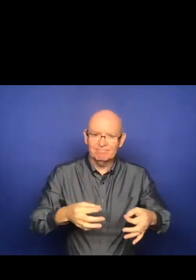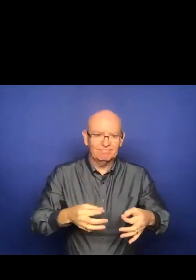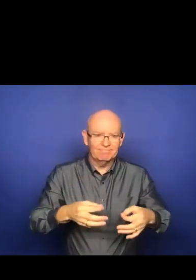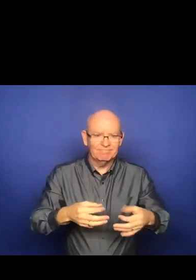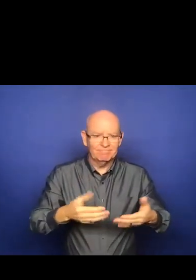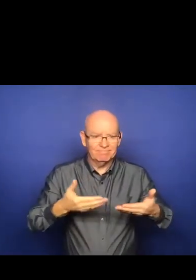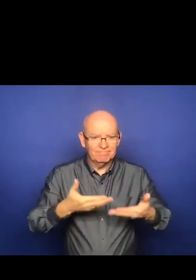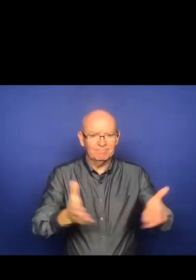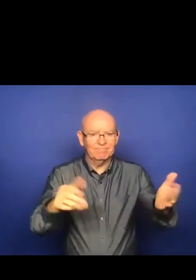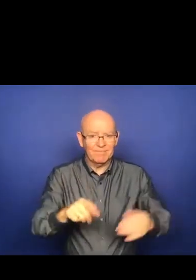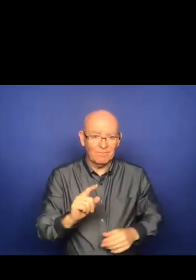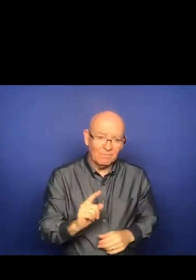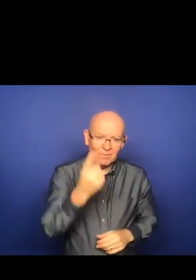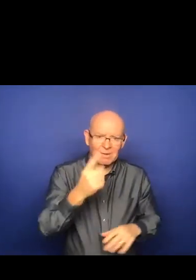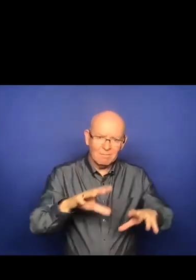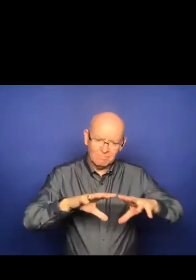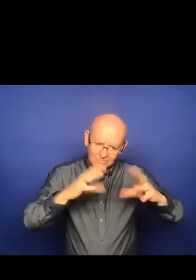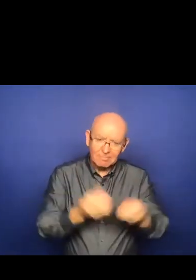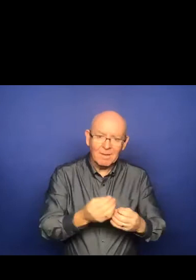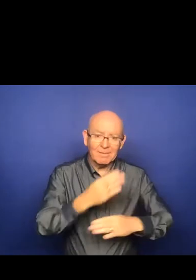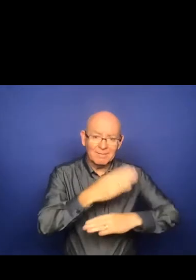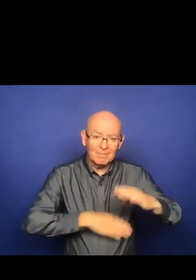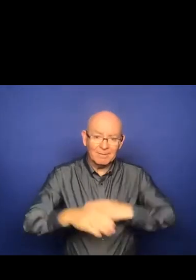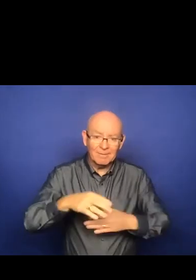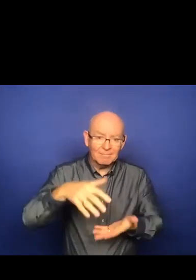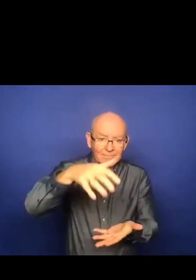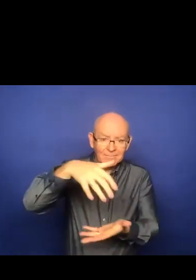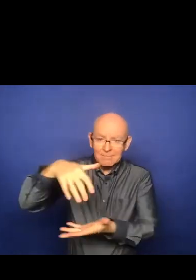first comprehensive Disability Data advocacy toolkit.